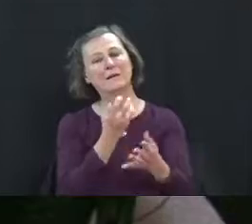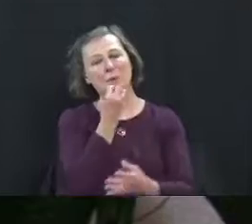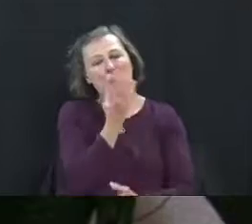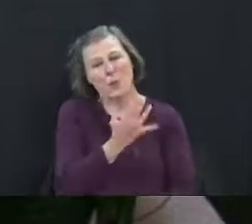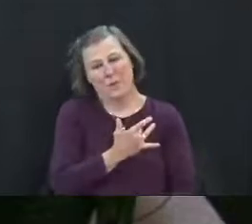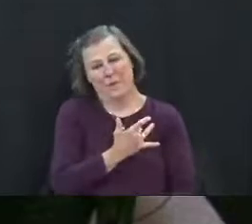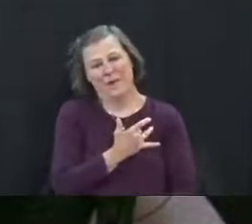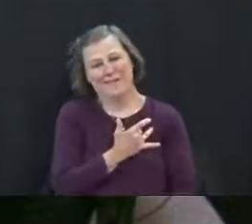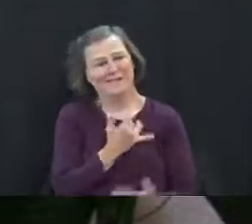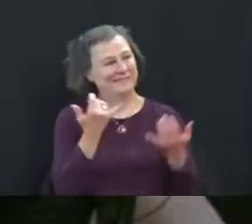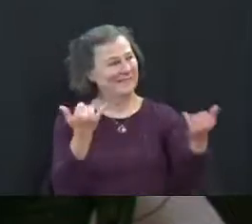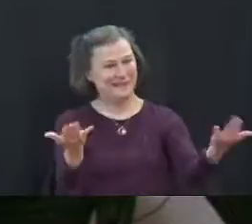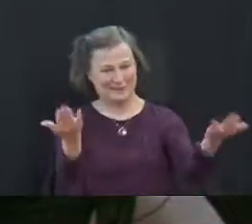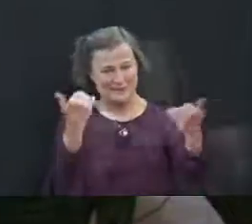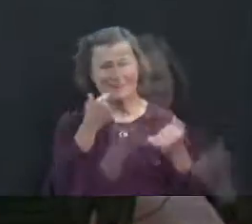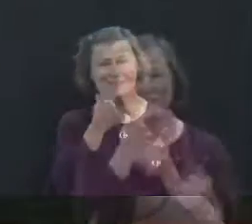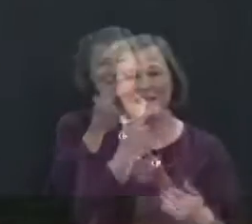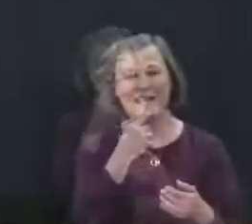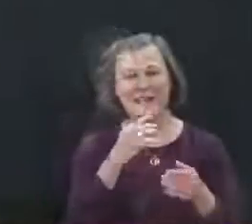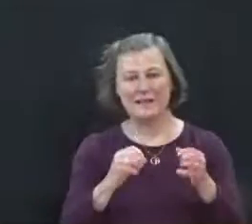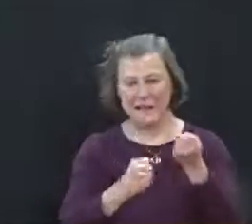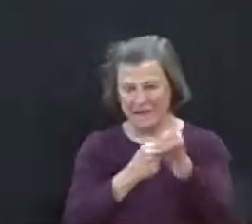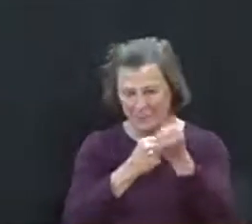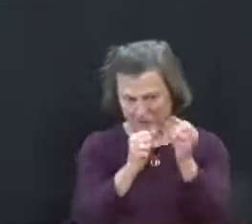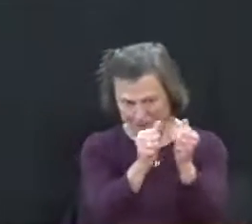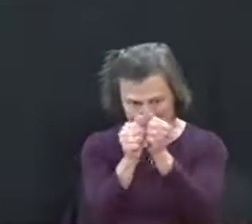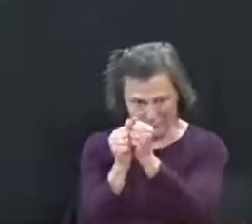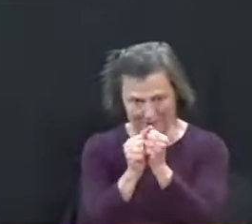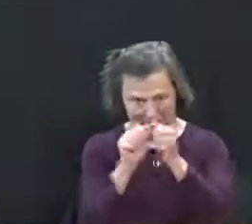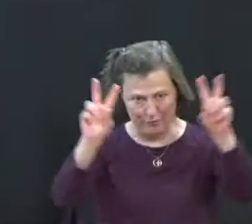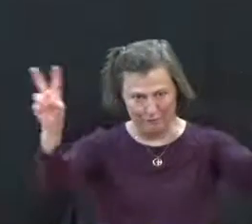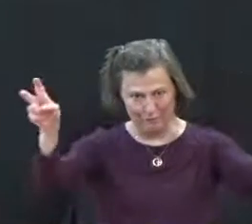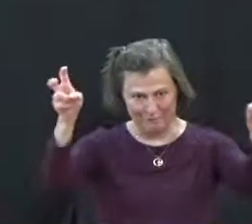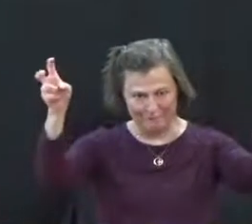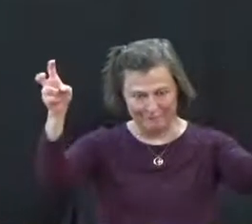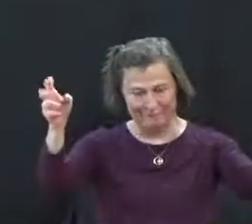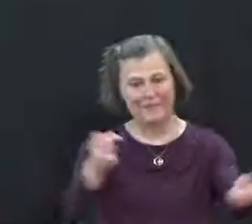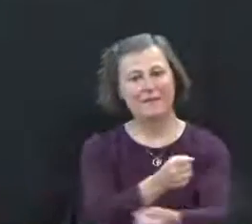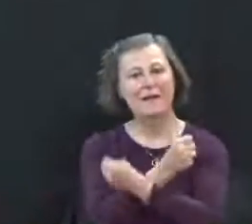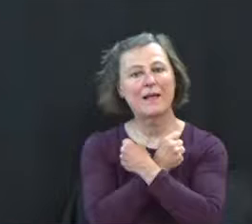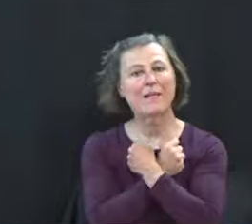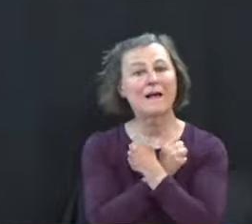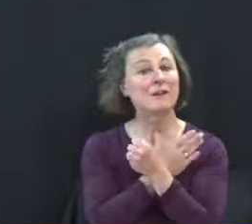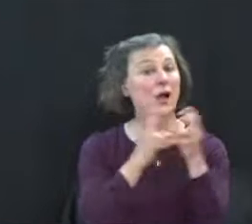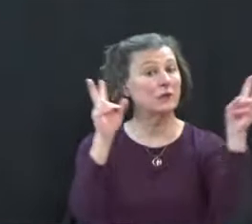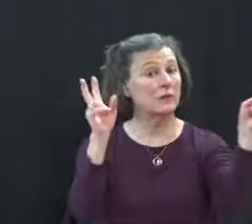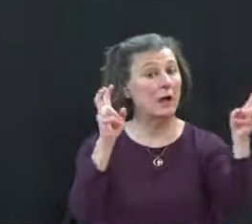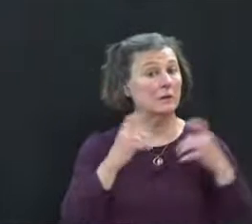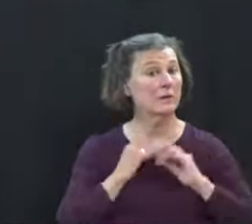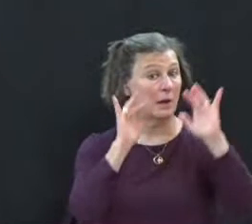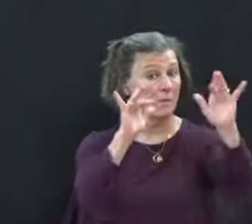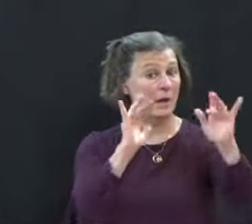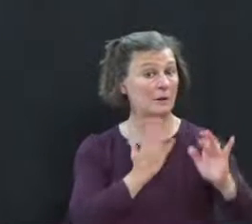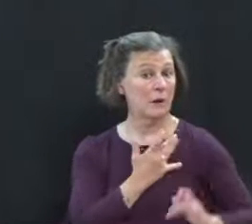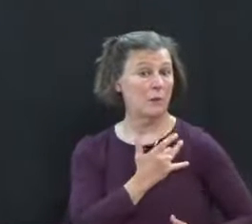Love is our doctrine, compassion is our way.